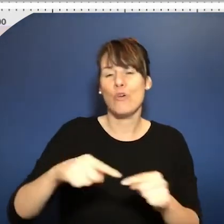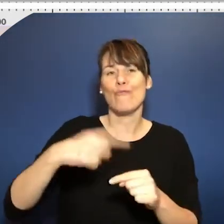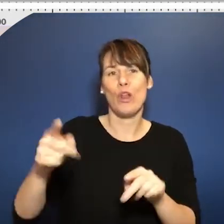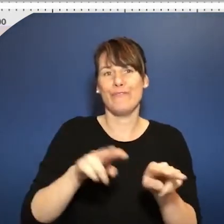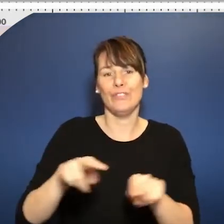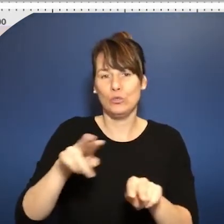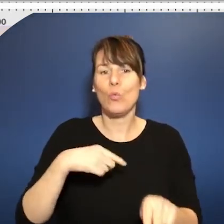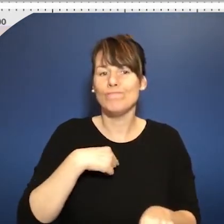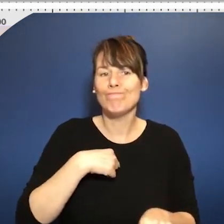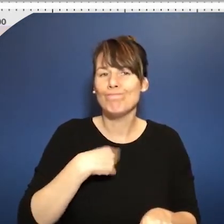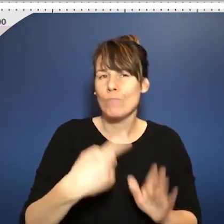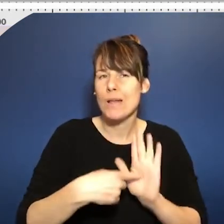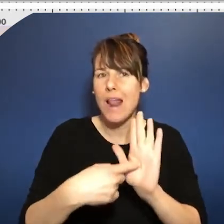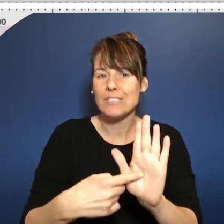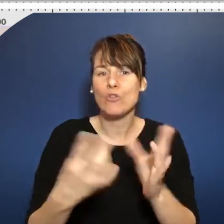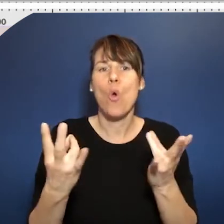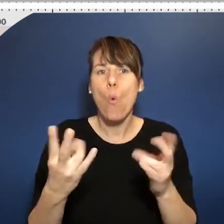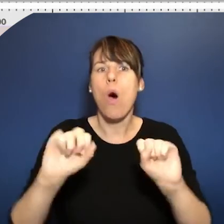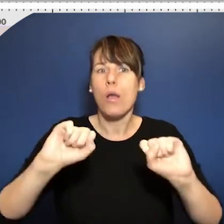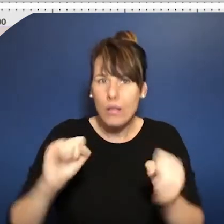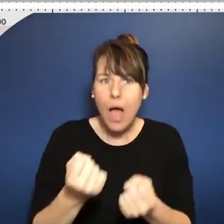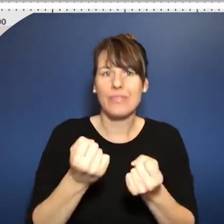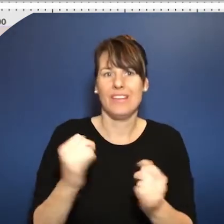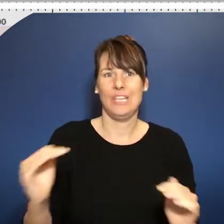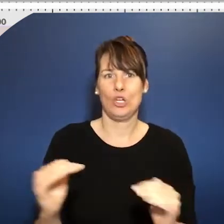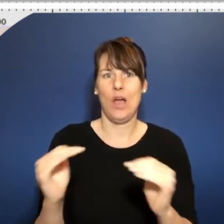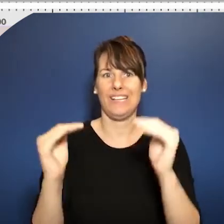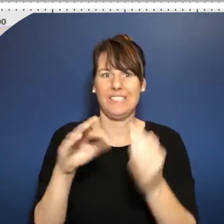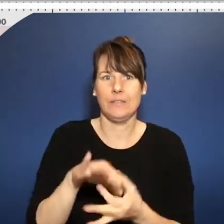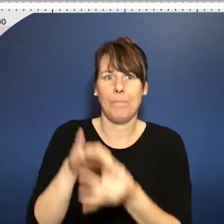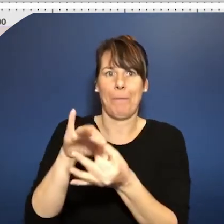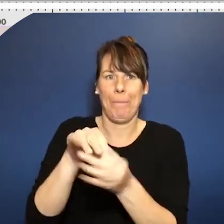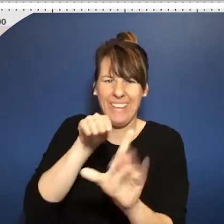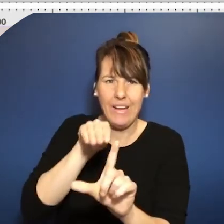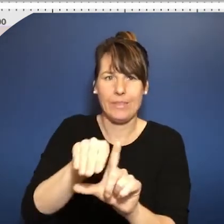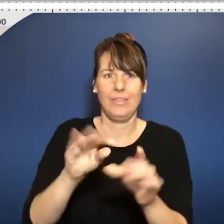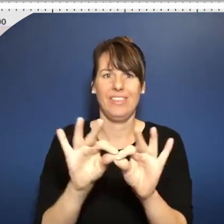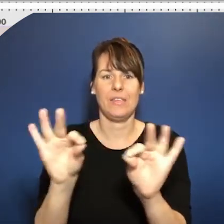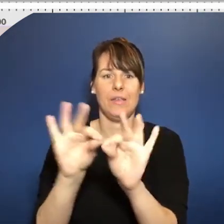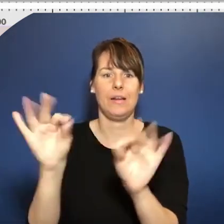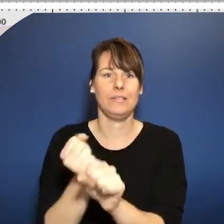In the next video, I will show you what to do